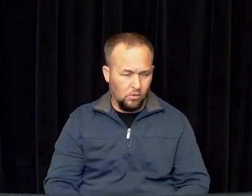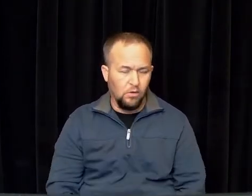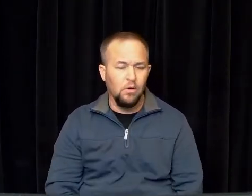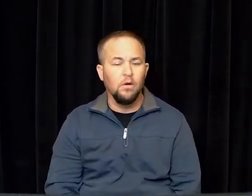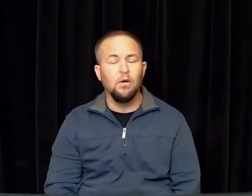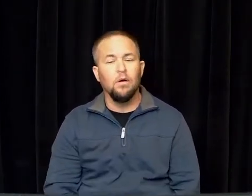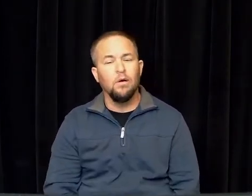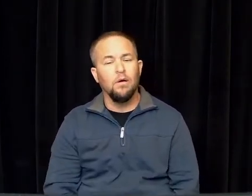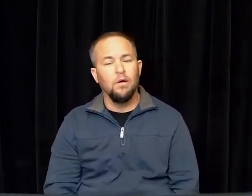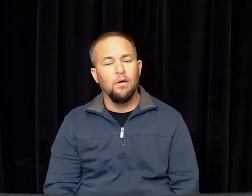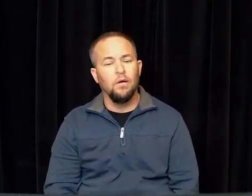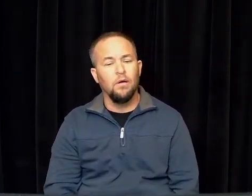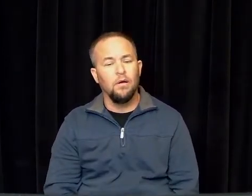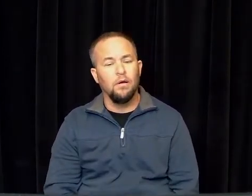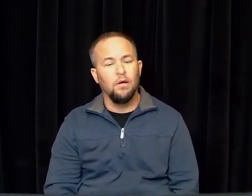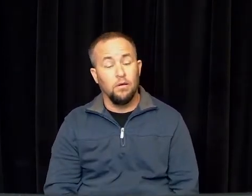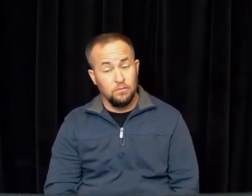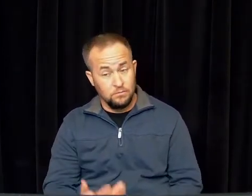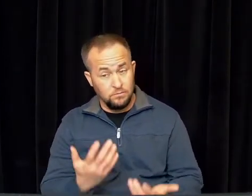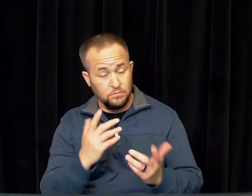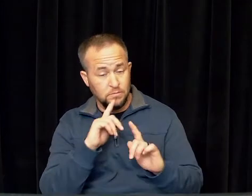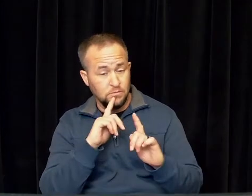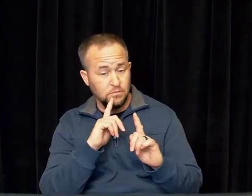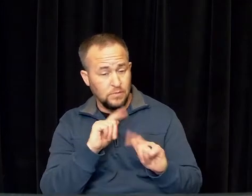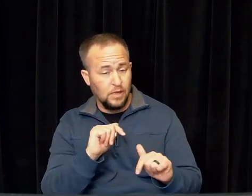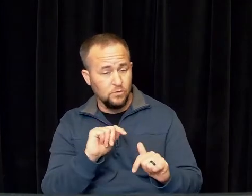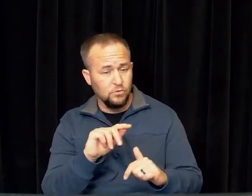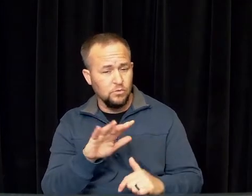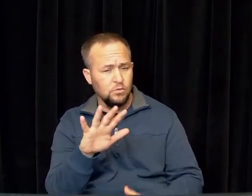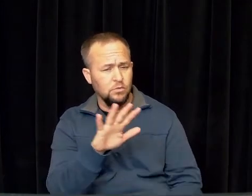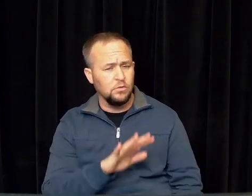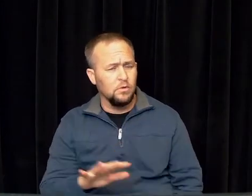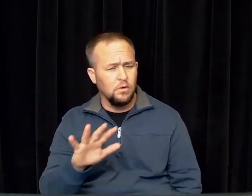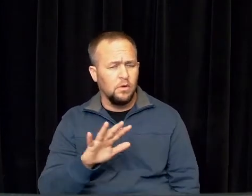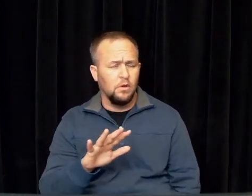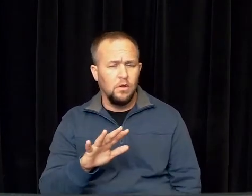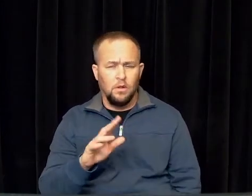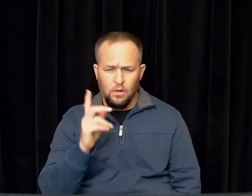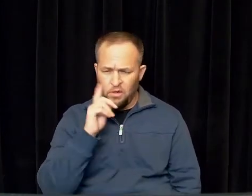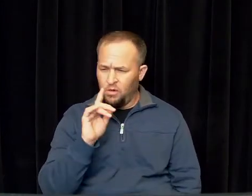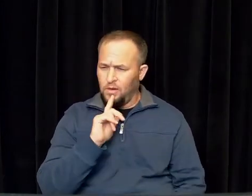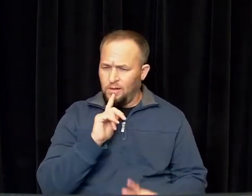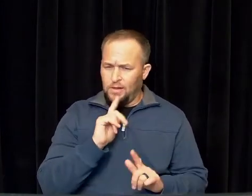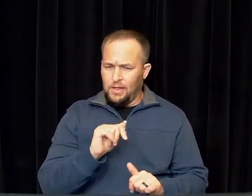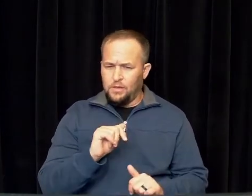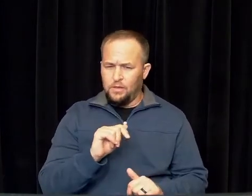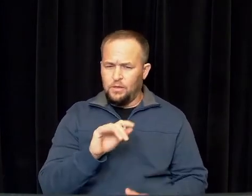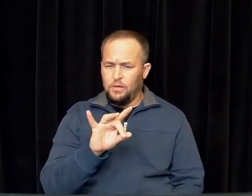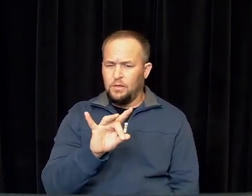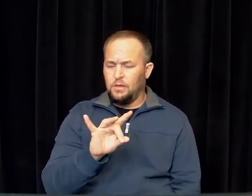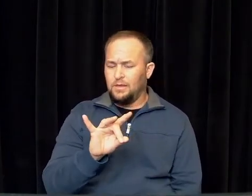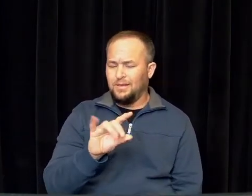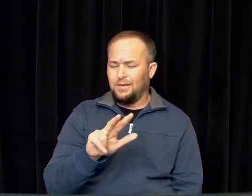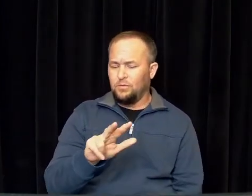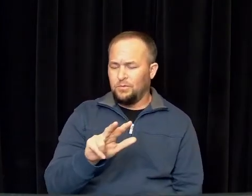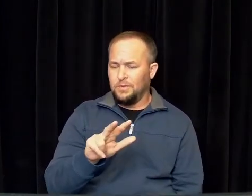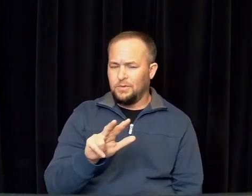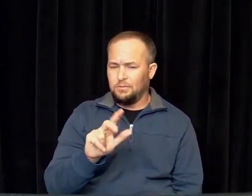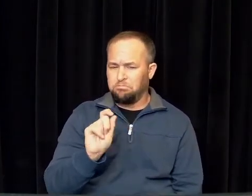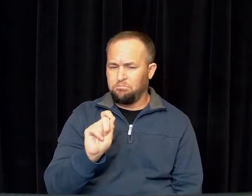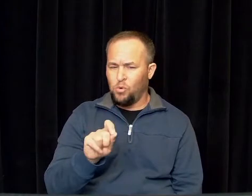And when we do that, we get approximately and it looks like our answer is 83 point and then it's